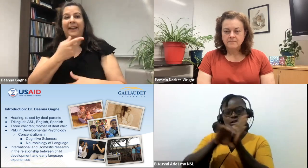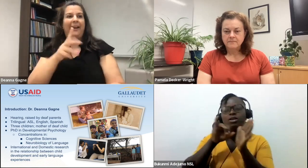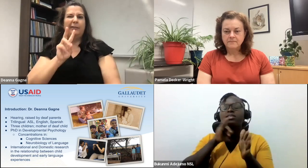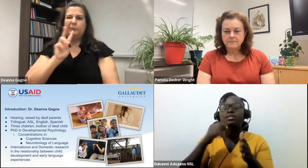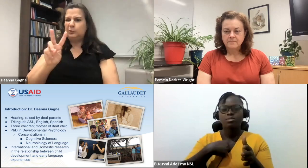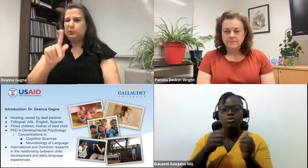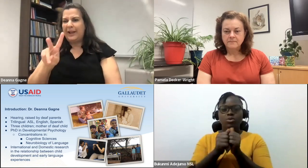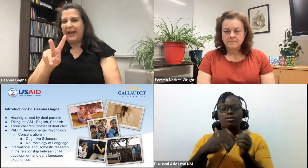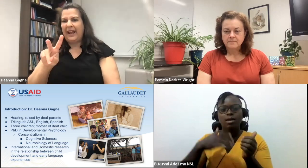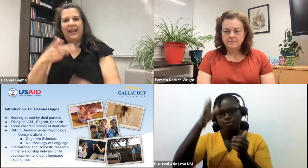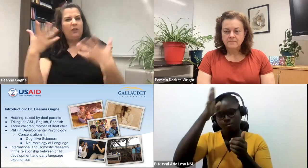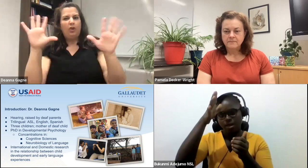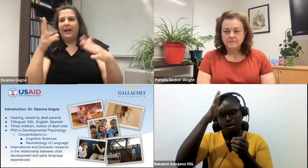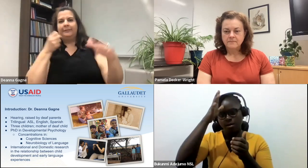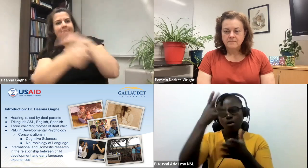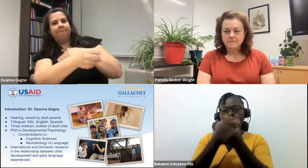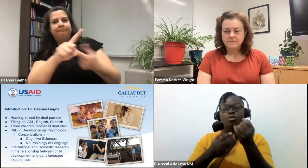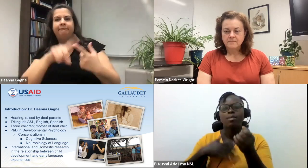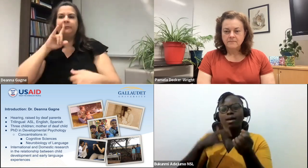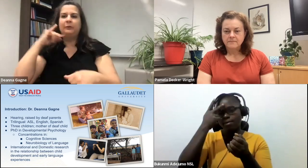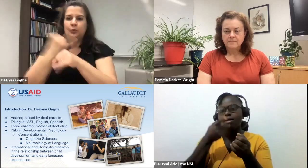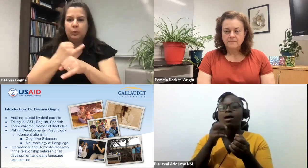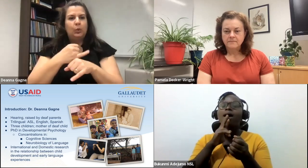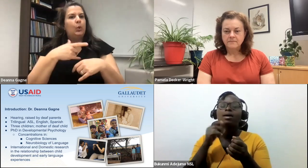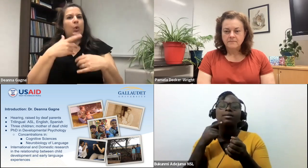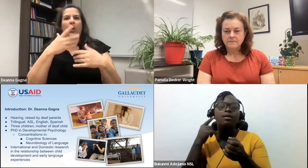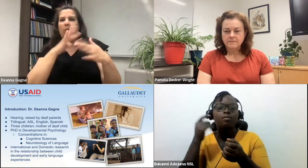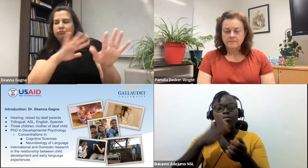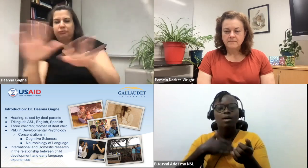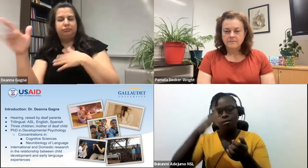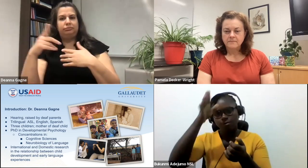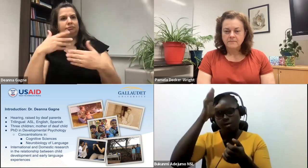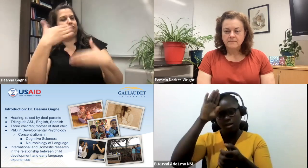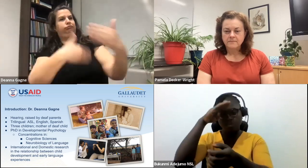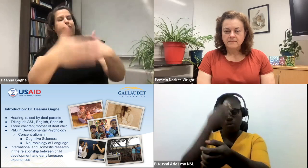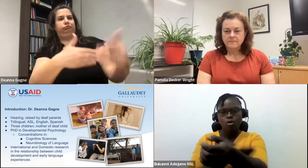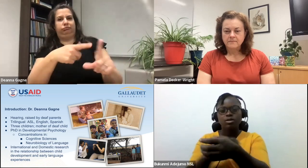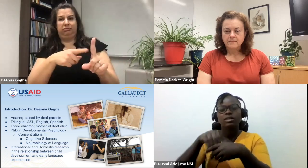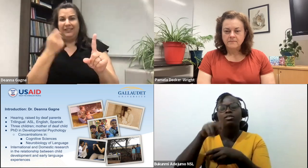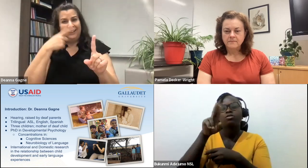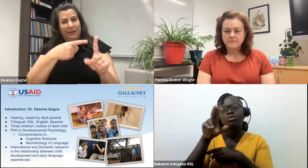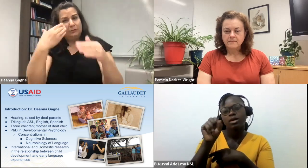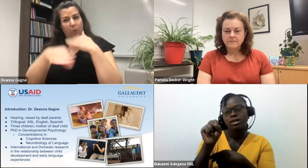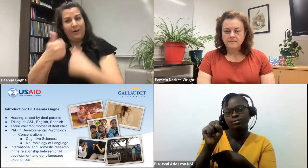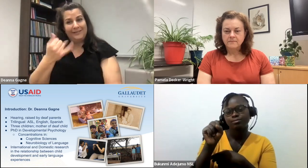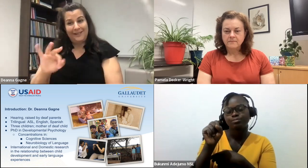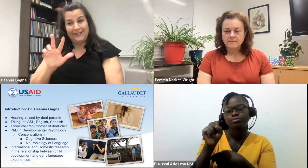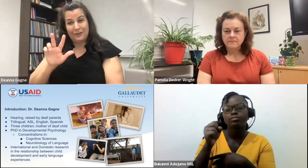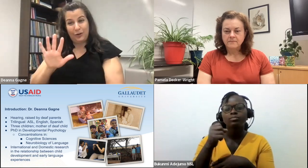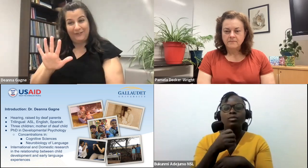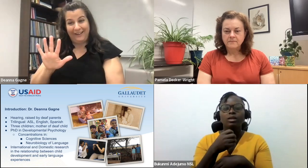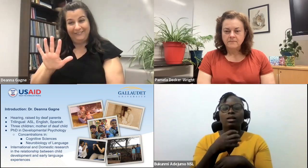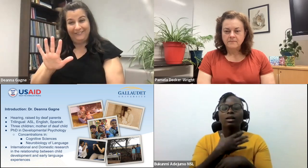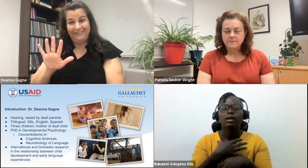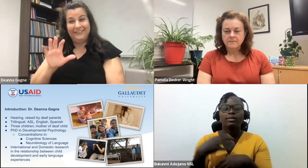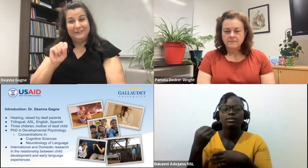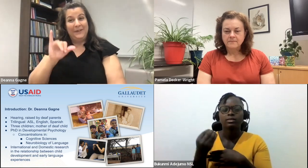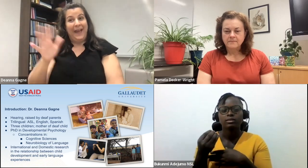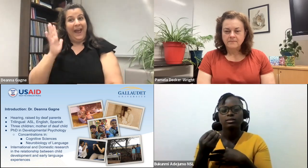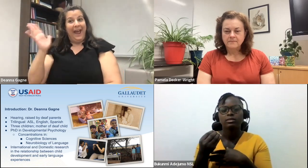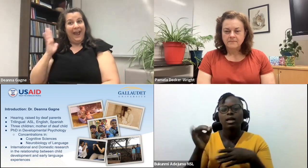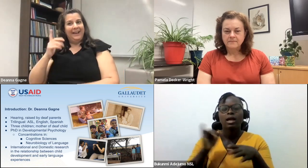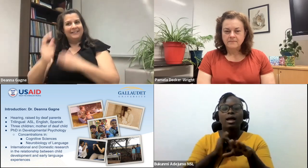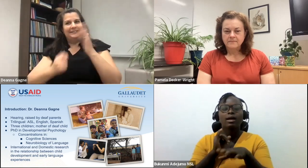and had an identity of as a deaf person at around 2 years old when he first went to school for death, and he was born in 1,935.